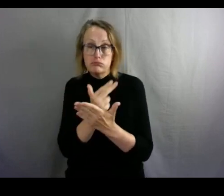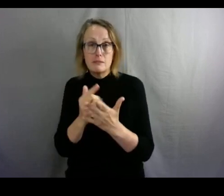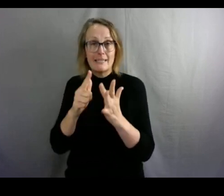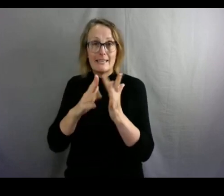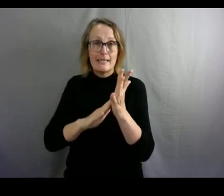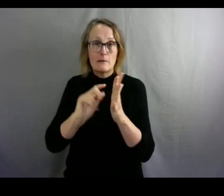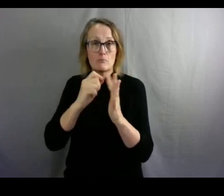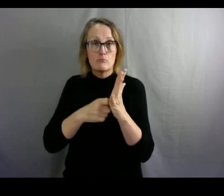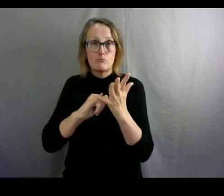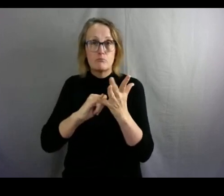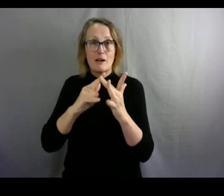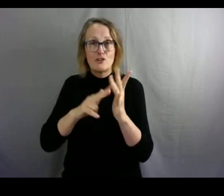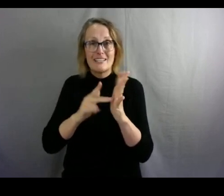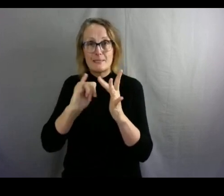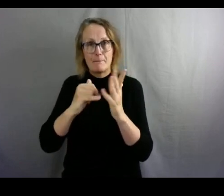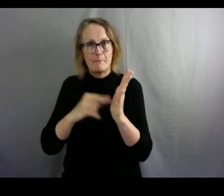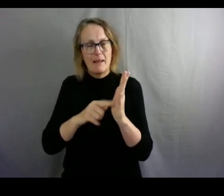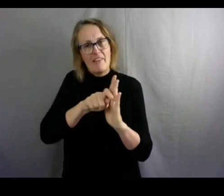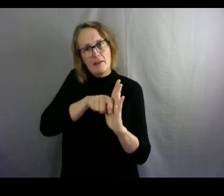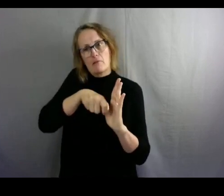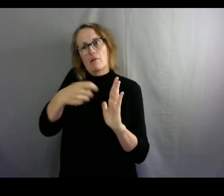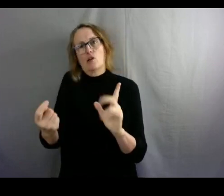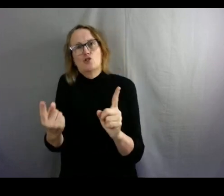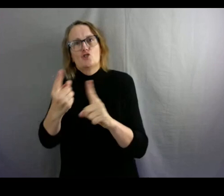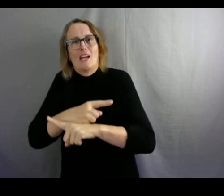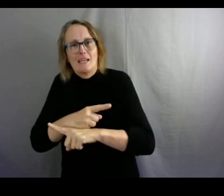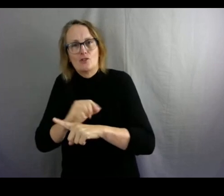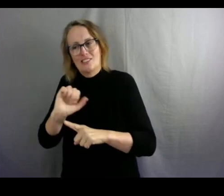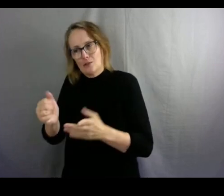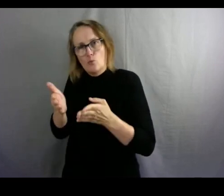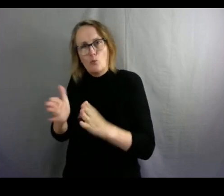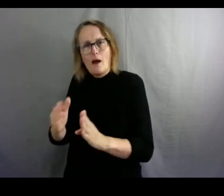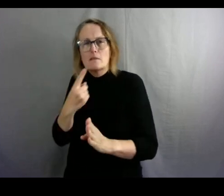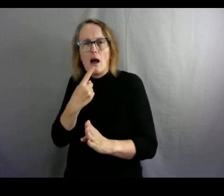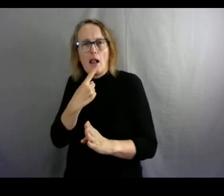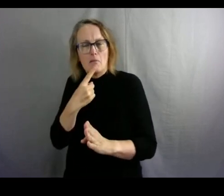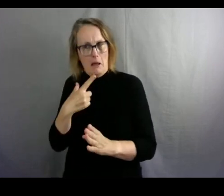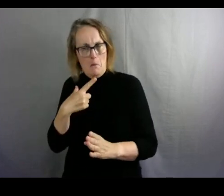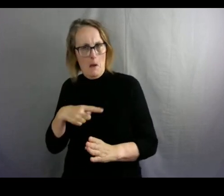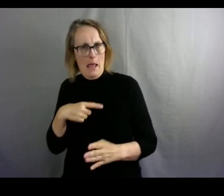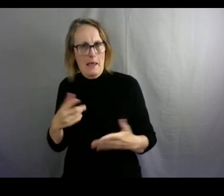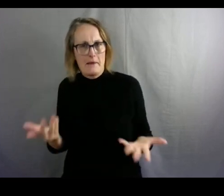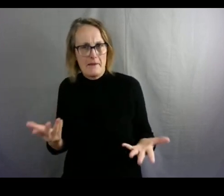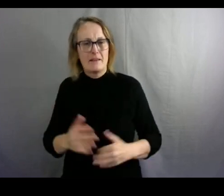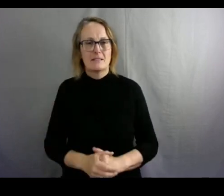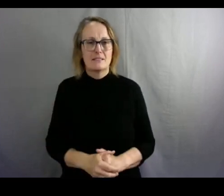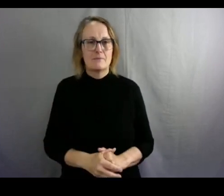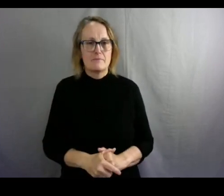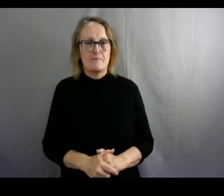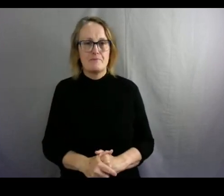and maybe that's one for you. Beyond Impressionism. Yes, Gauguin participated